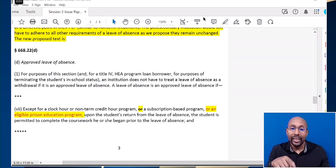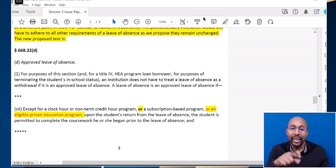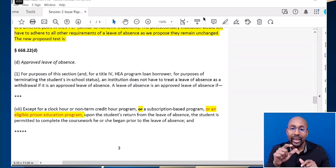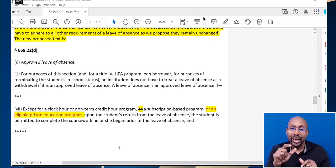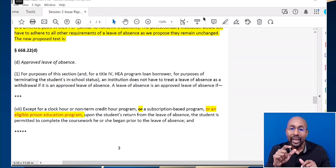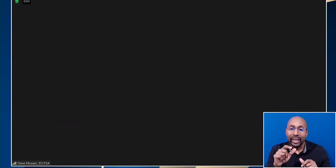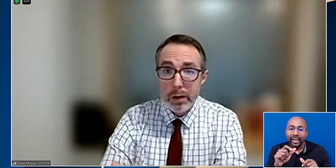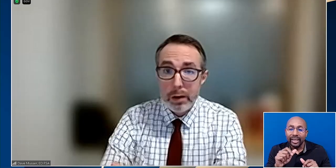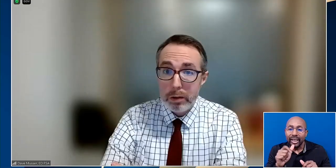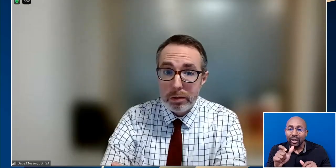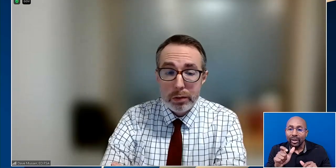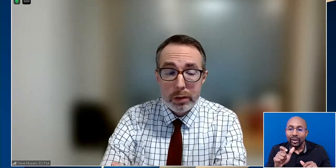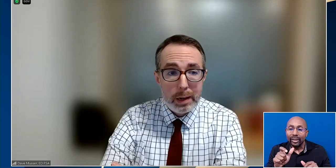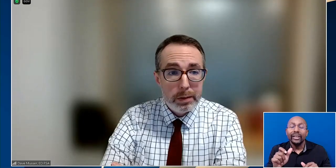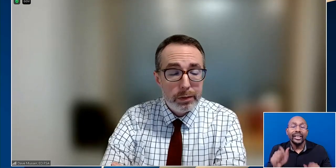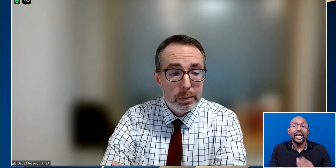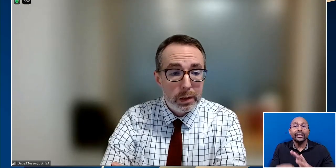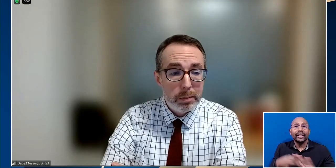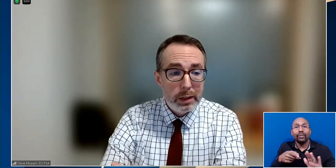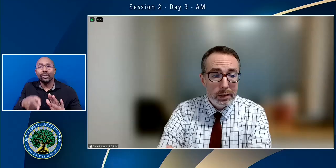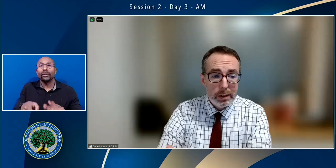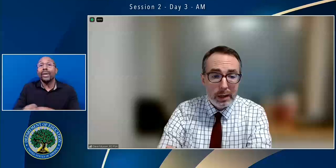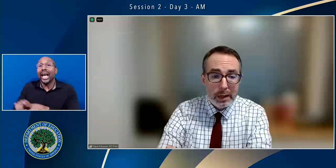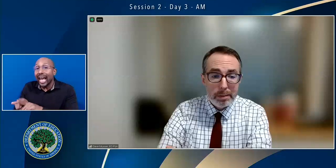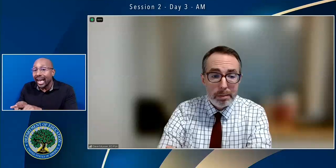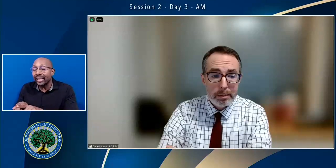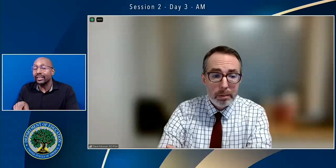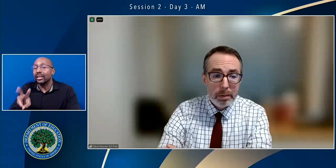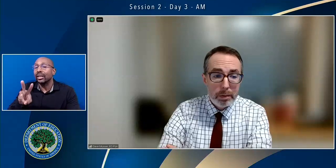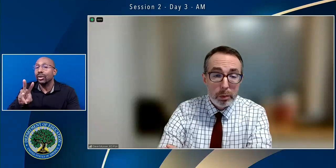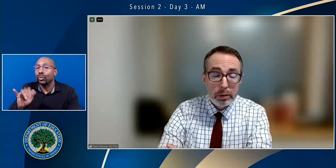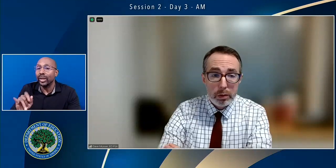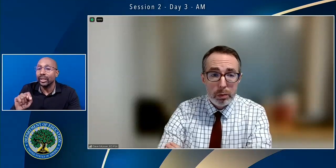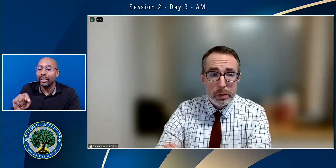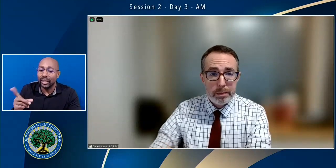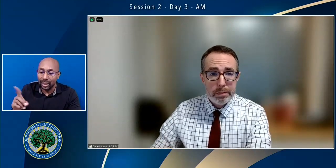see if there are questions or comments from the committee before we talk through it.